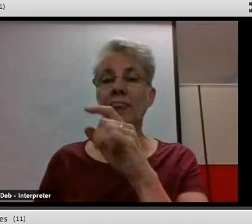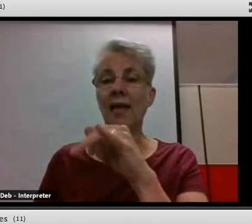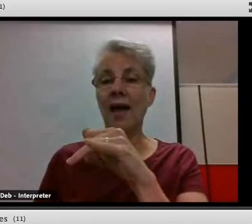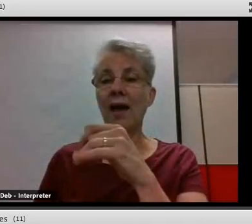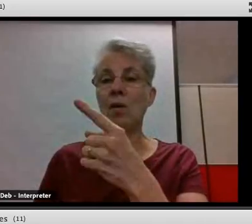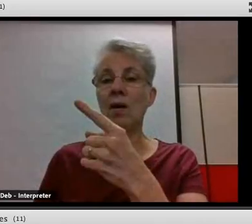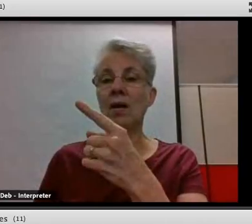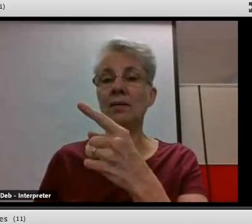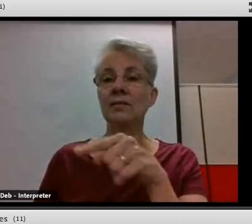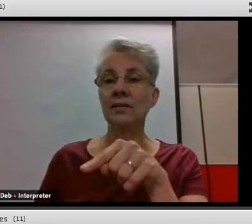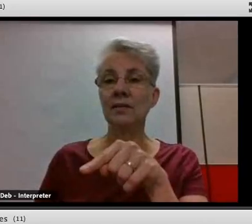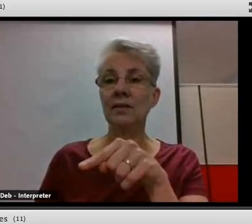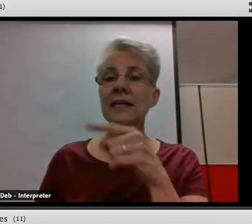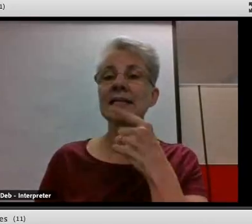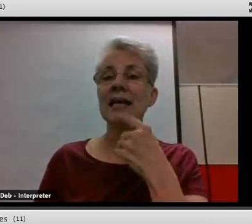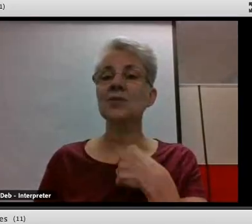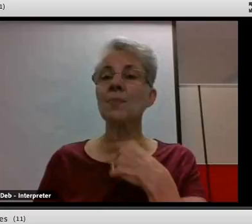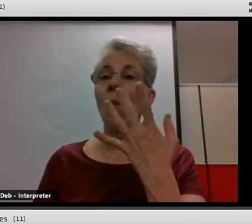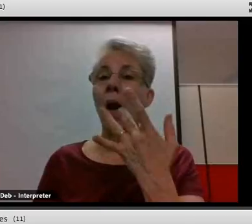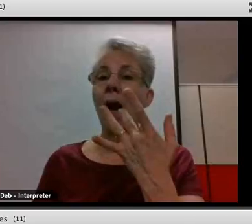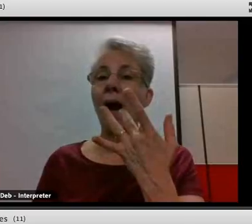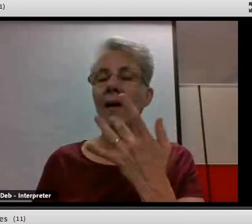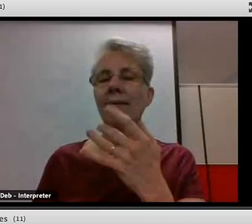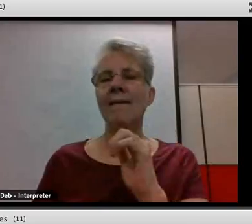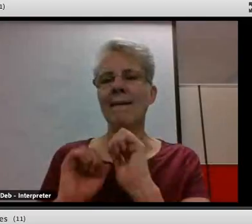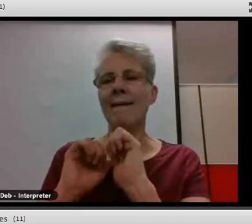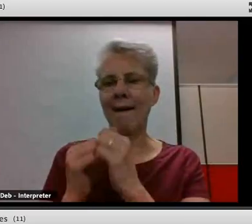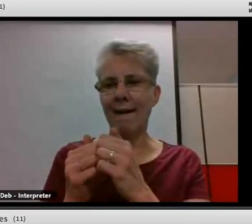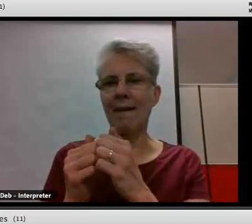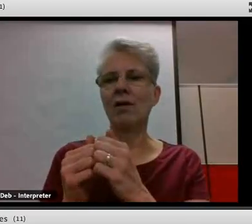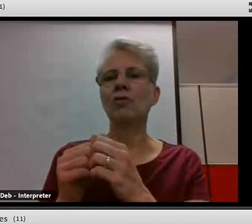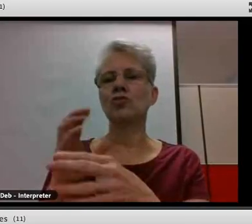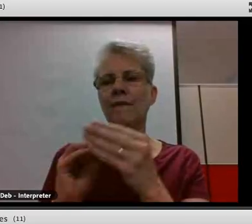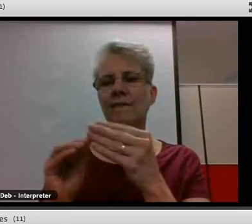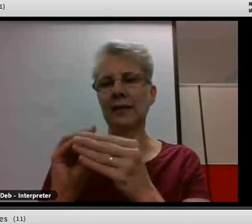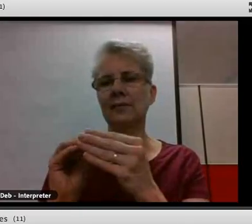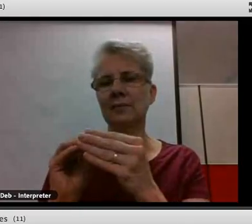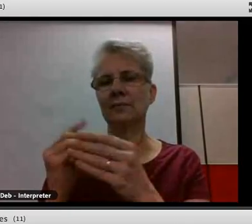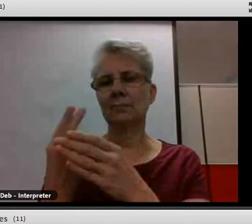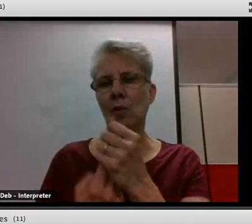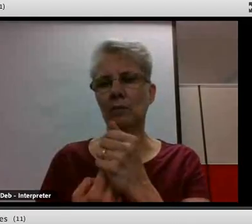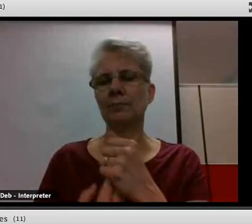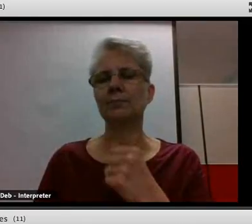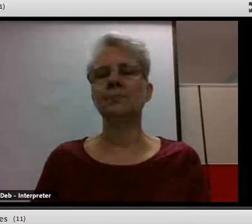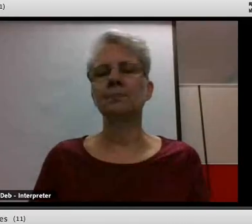because as libraries we want to entice people to click on things and we want to make it pretty.